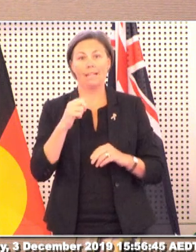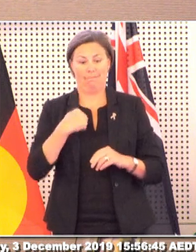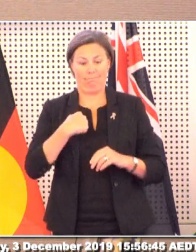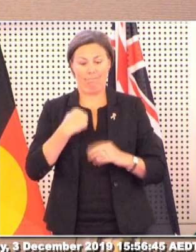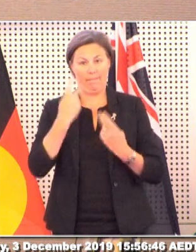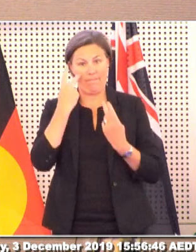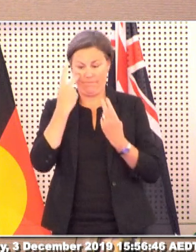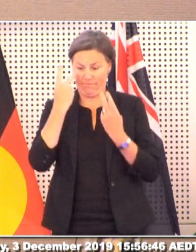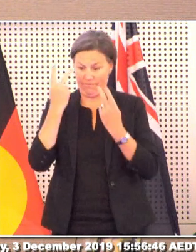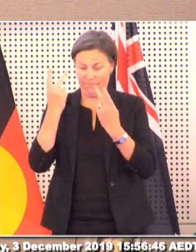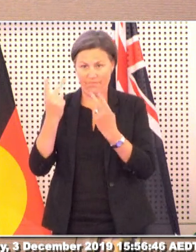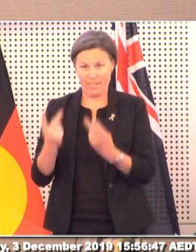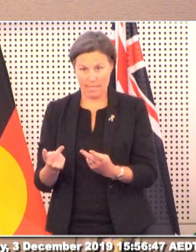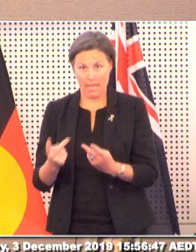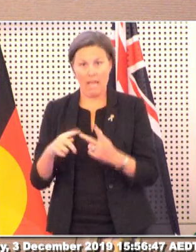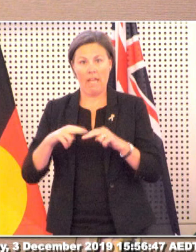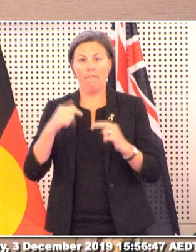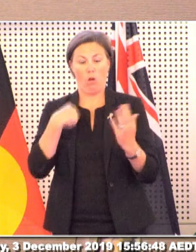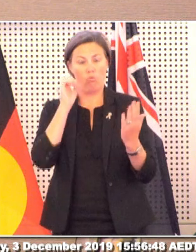to, I think it’s within 21 days.